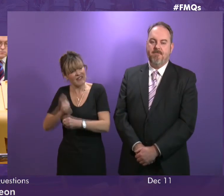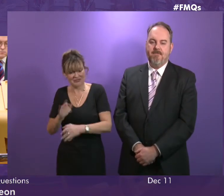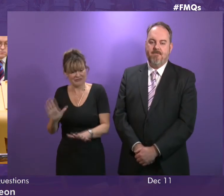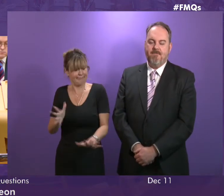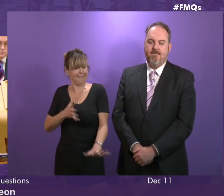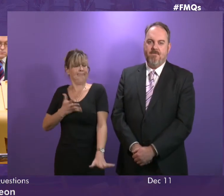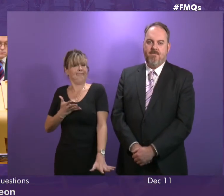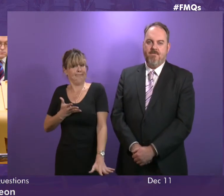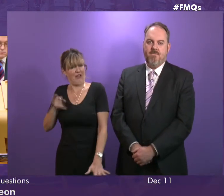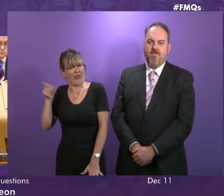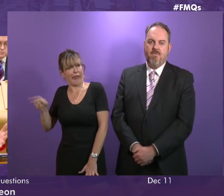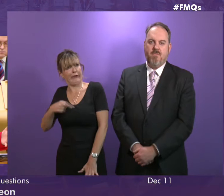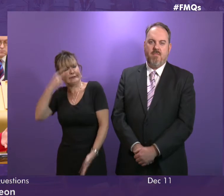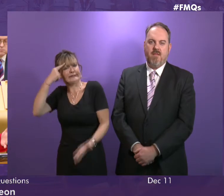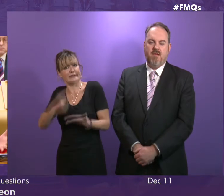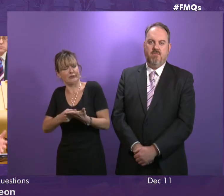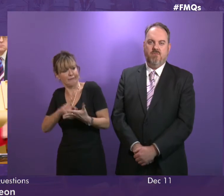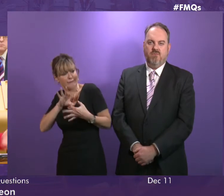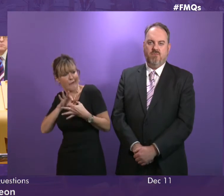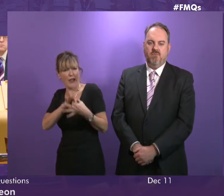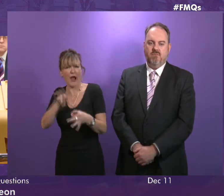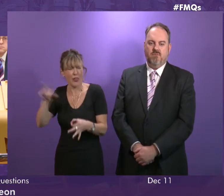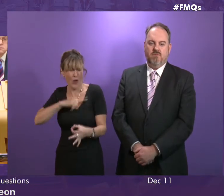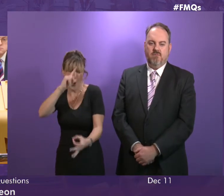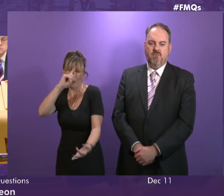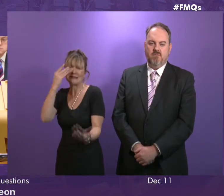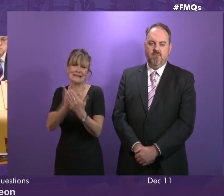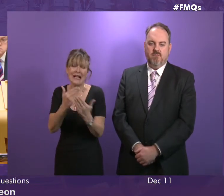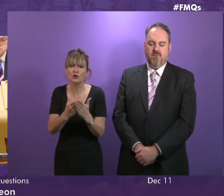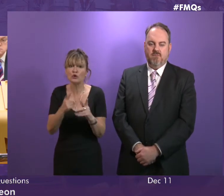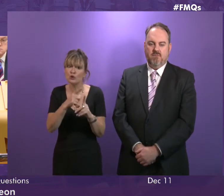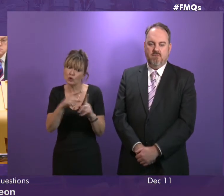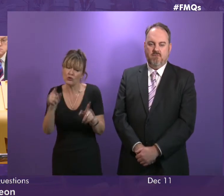around onshore wind and the continued obsession of the Tories—and Labour, I am sorry to